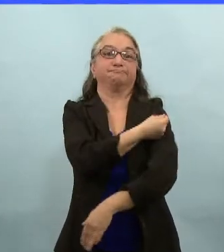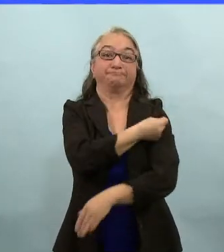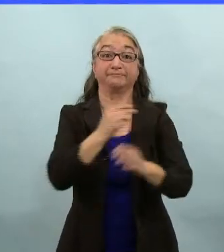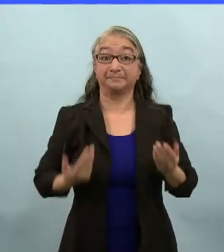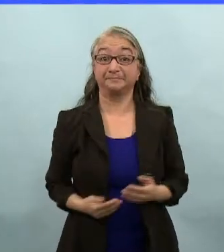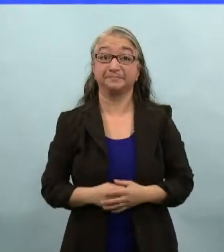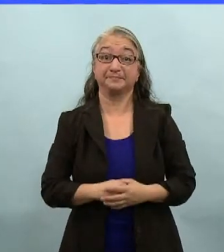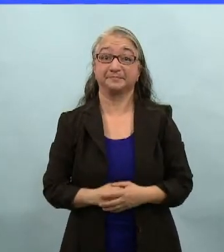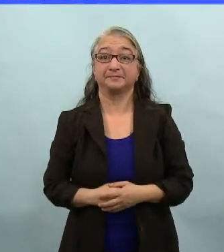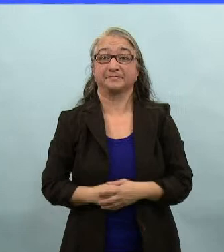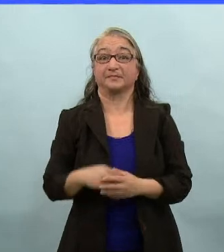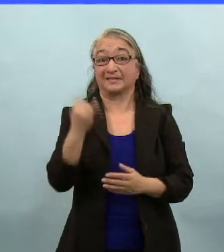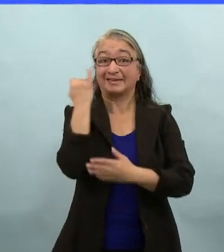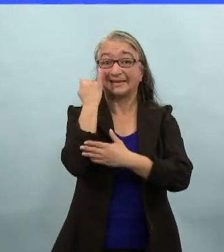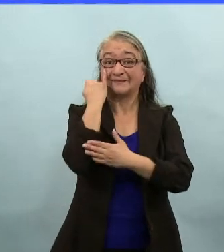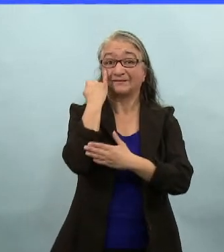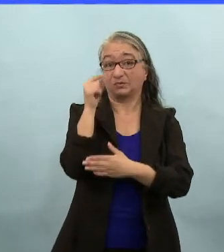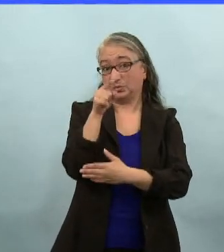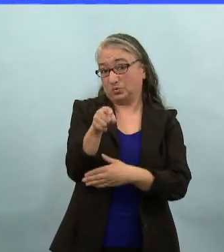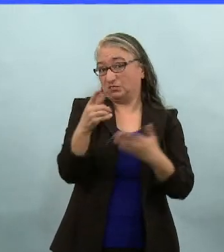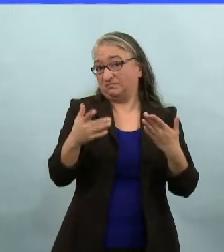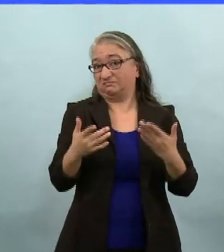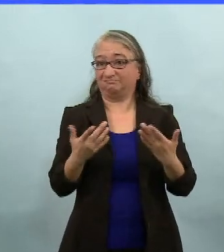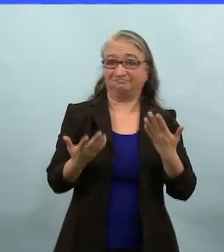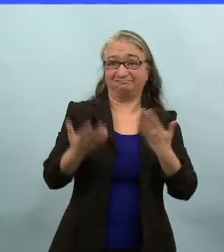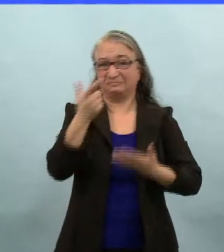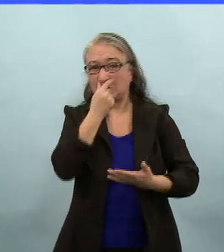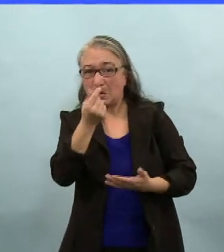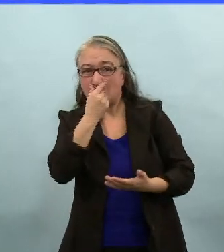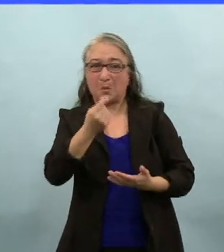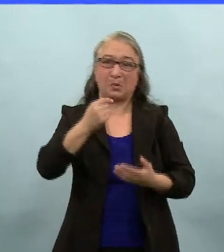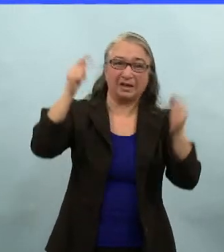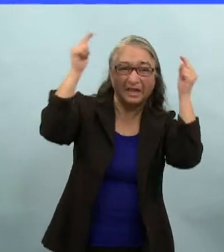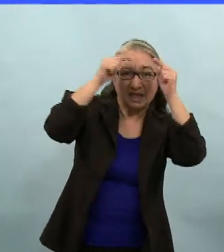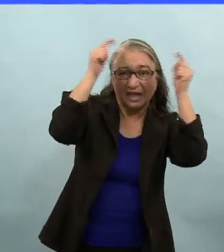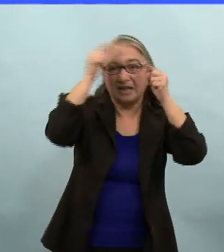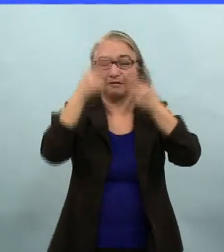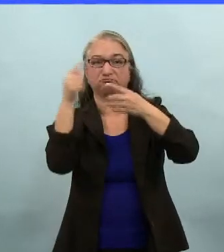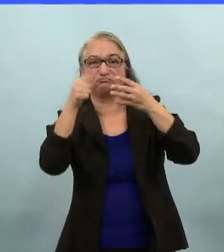gone for testing you should assume that you are infected with covid and follow that same guidance